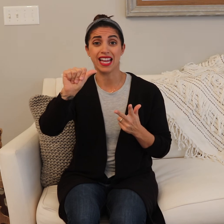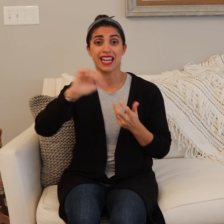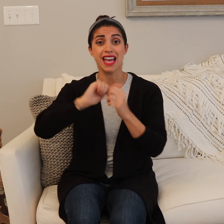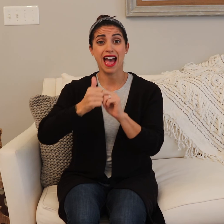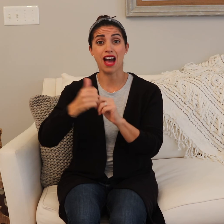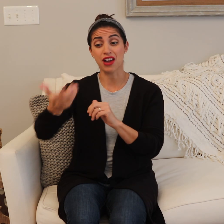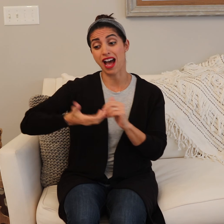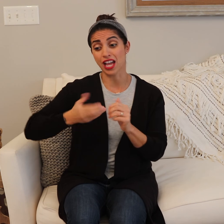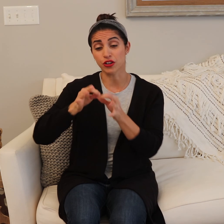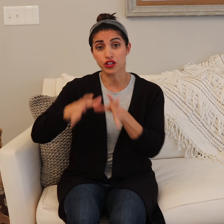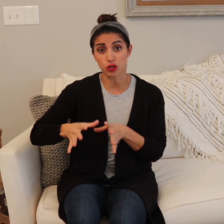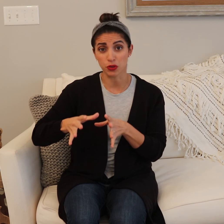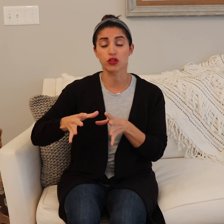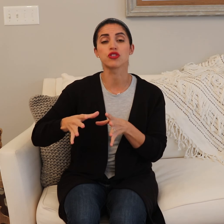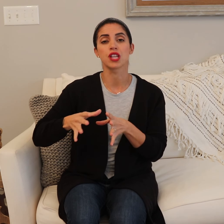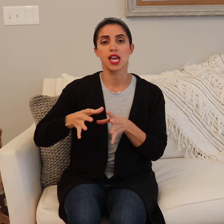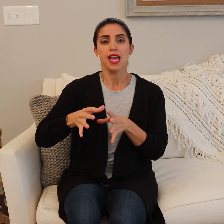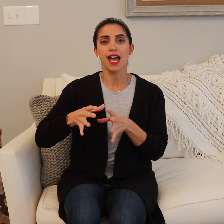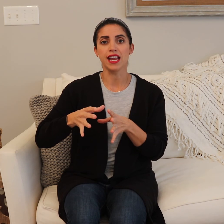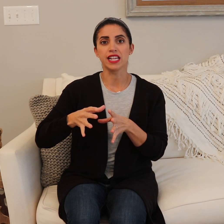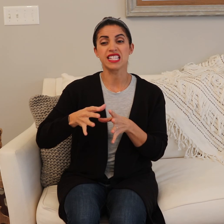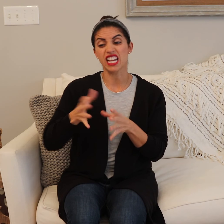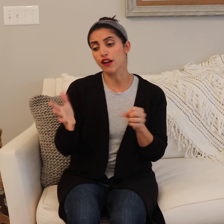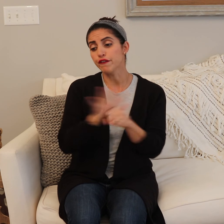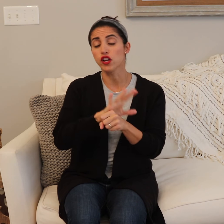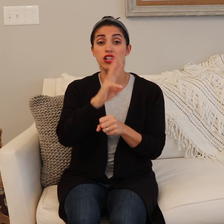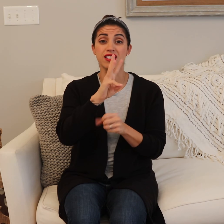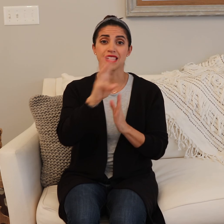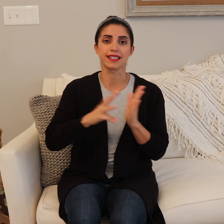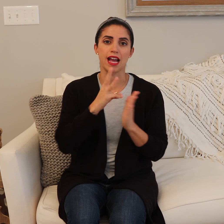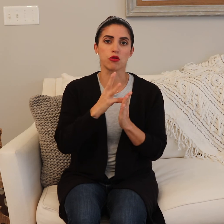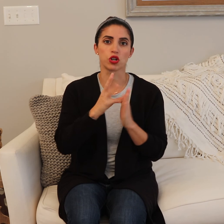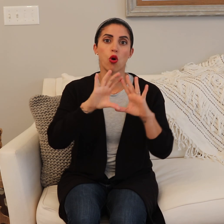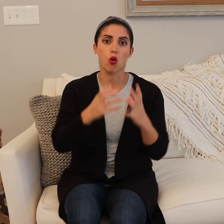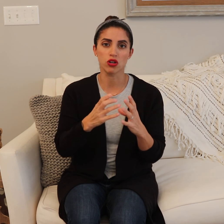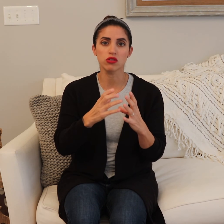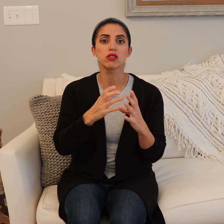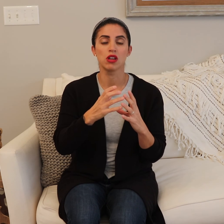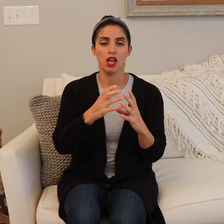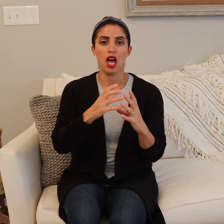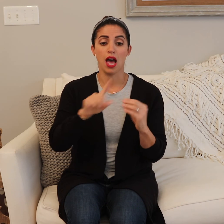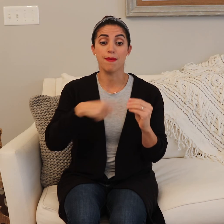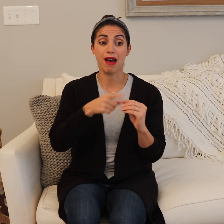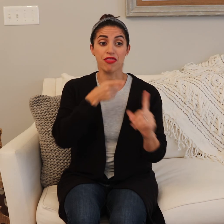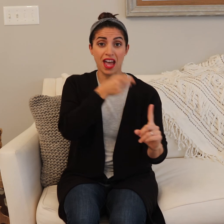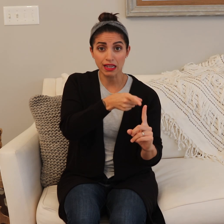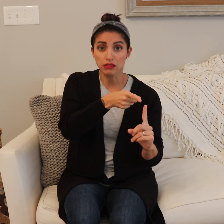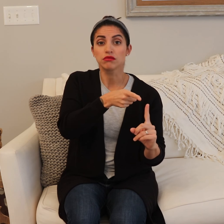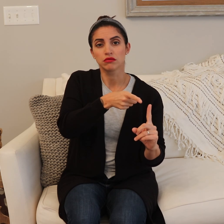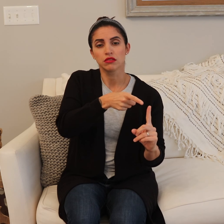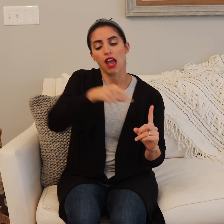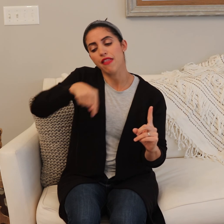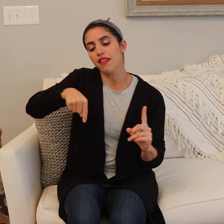how to hire interpreters and it's like a full six-hour course about that. And then